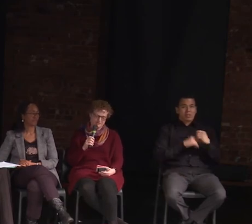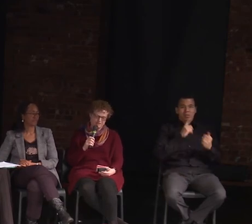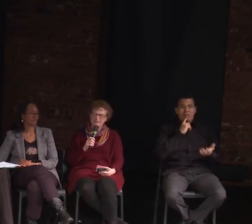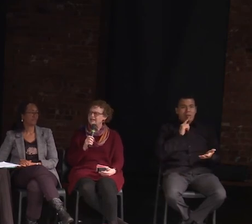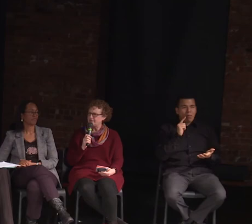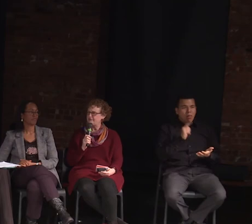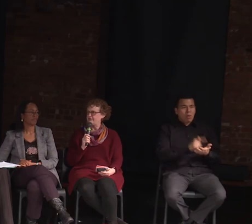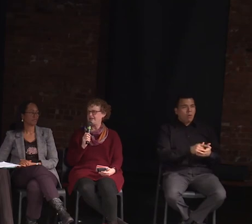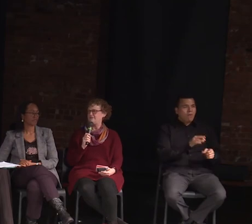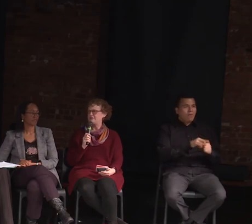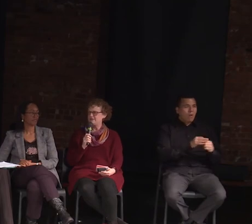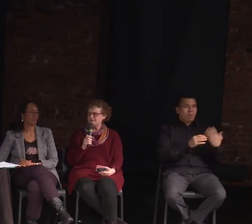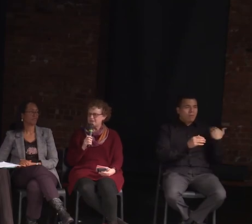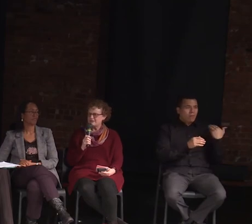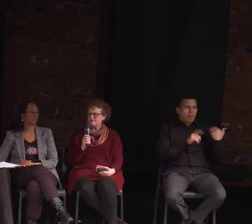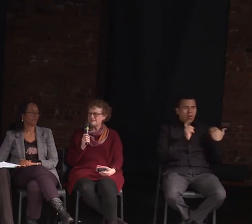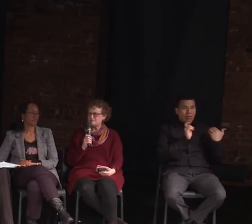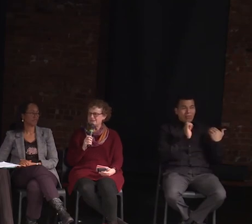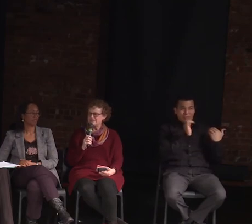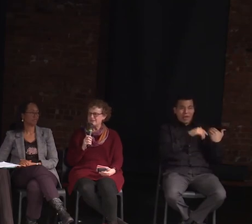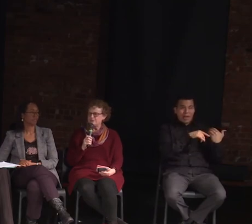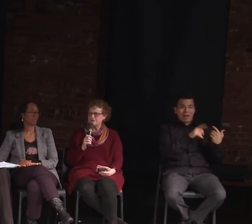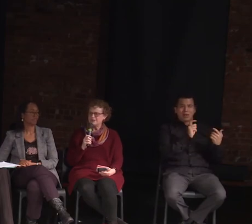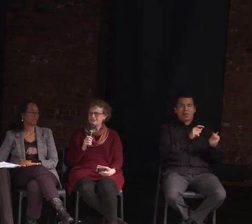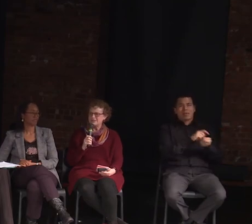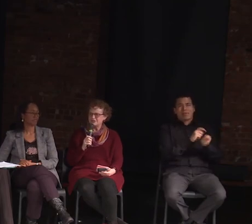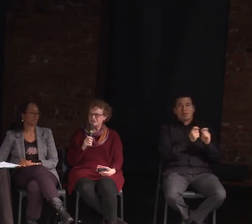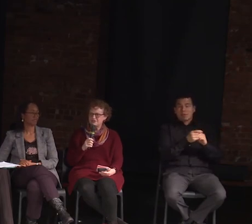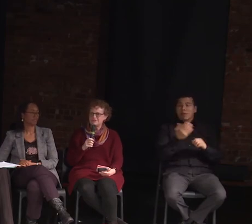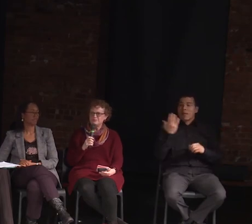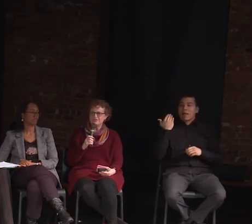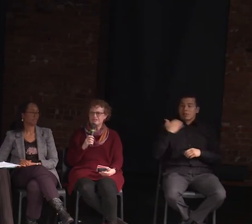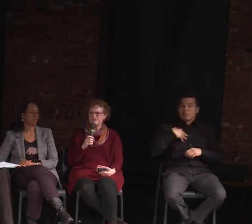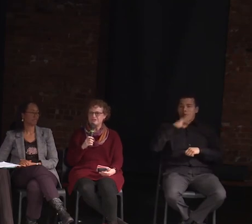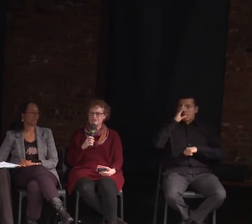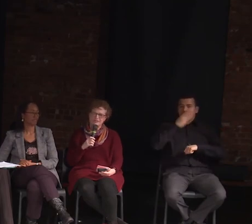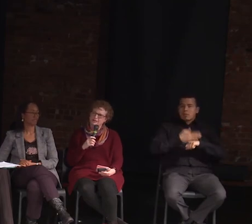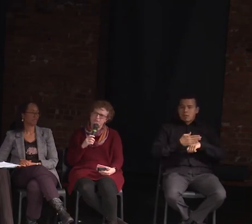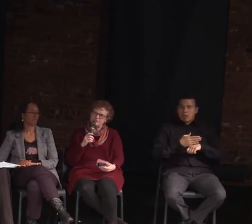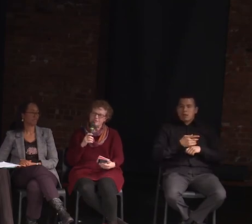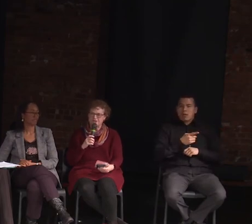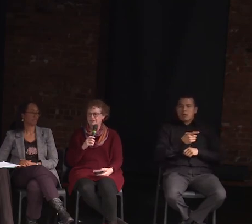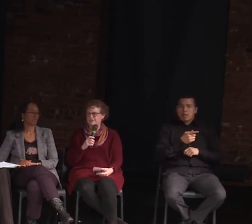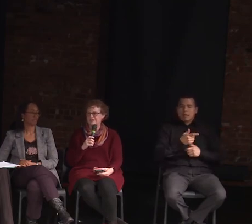Every vote counts. My son was living in New Orleans last year, during the presidential elections. He said, "I'm voting for Jill Stein.